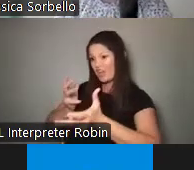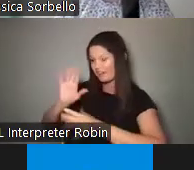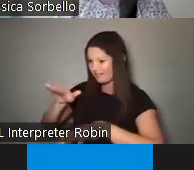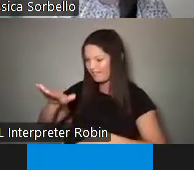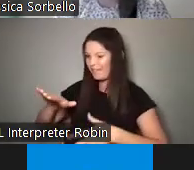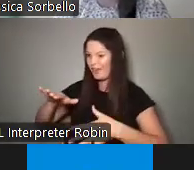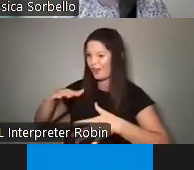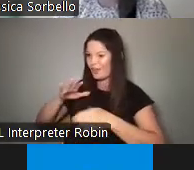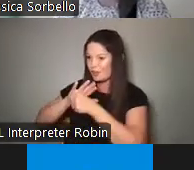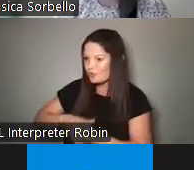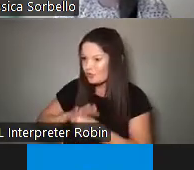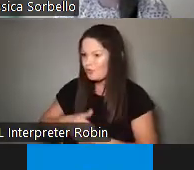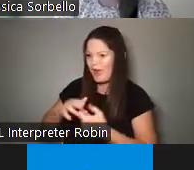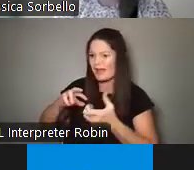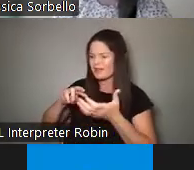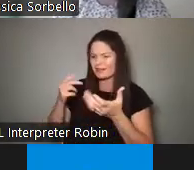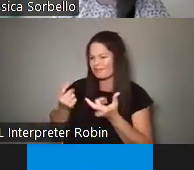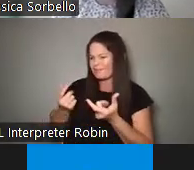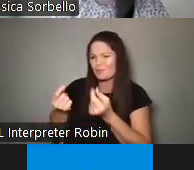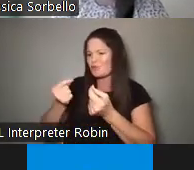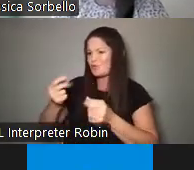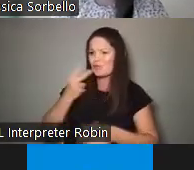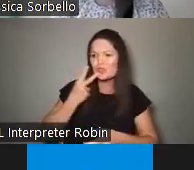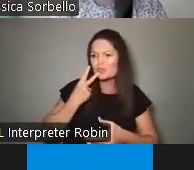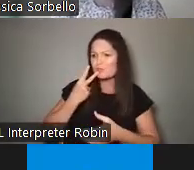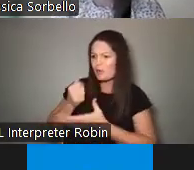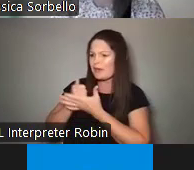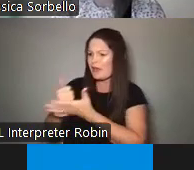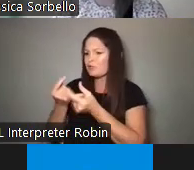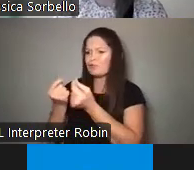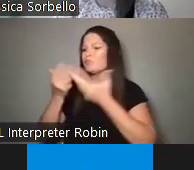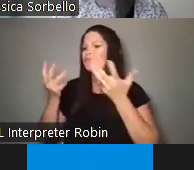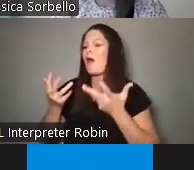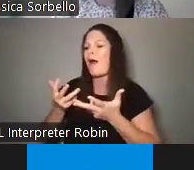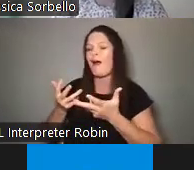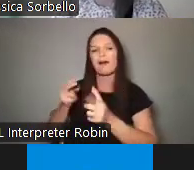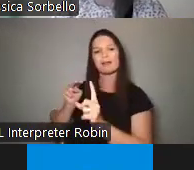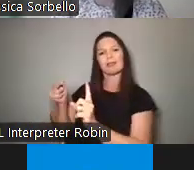at it that way. Which again, that's why I put these situations out there and encourage everybody to kind of